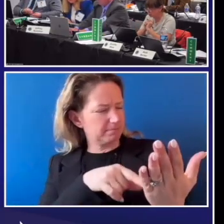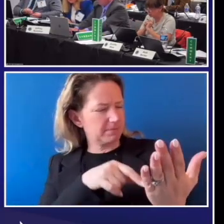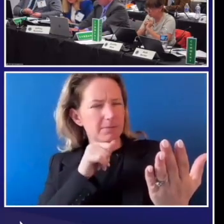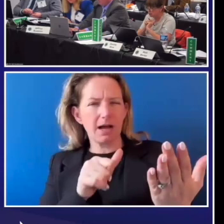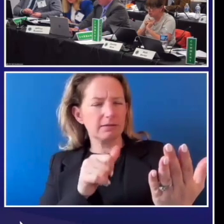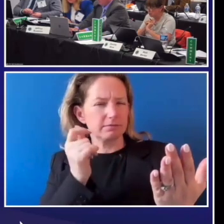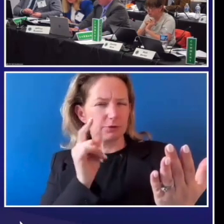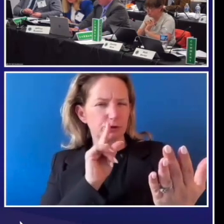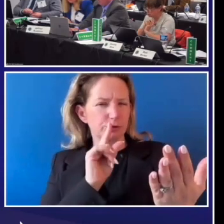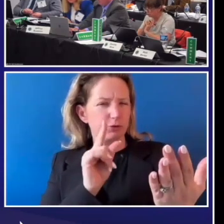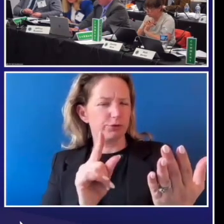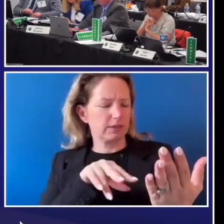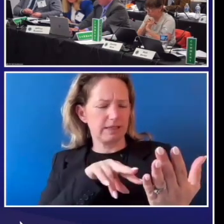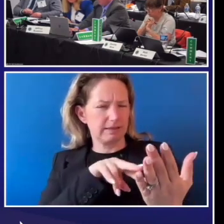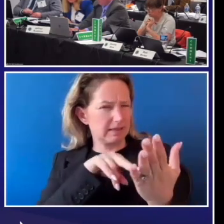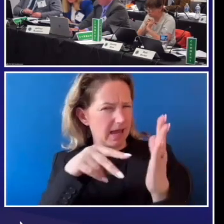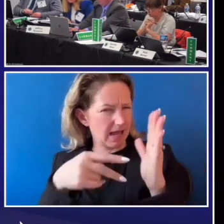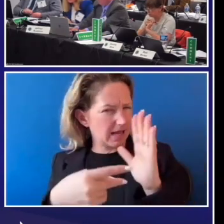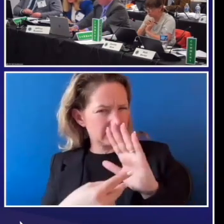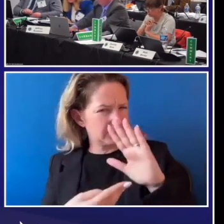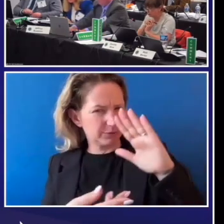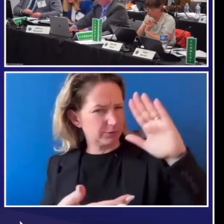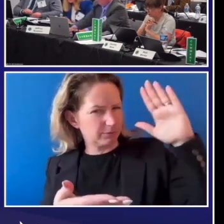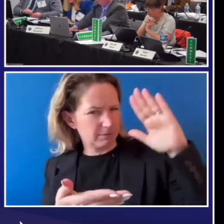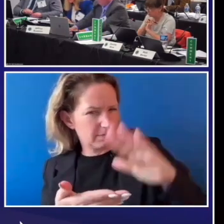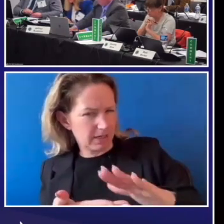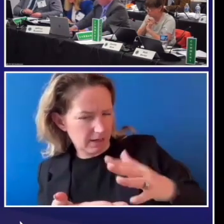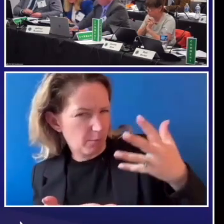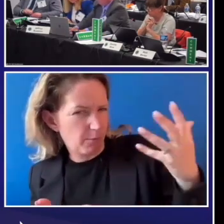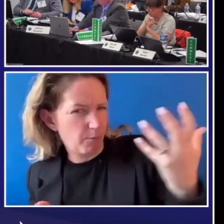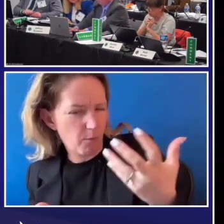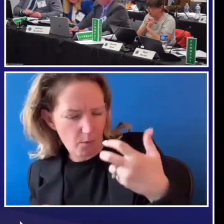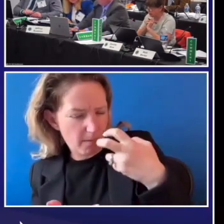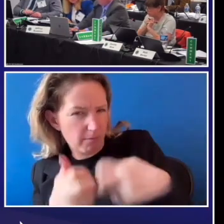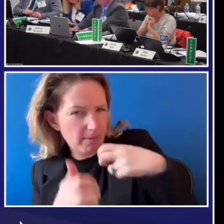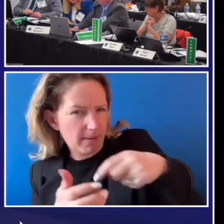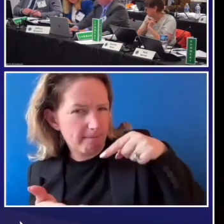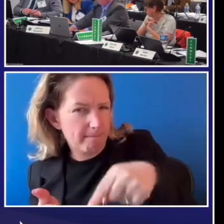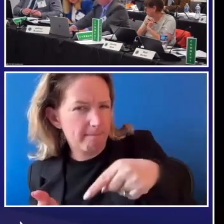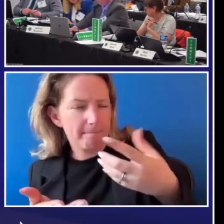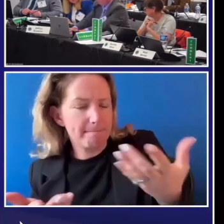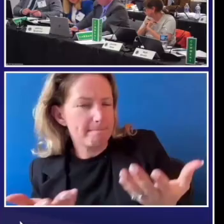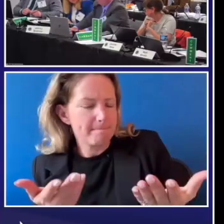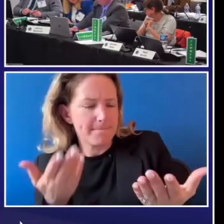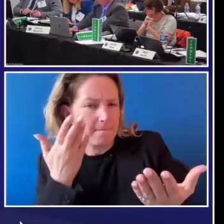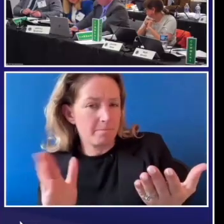Um, I know a number of people think that it's, um, anti-peer review,